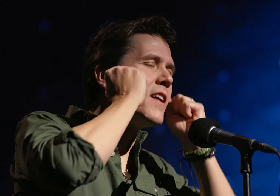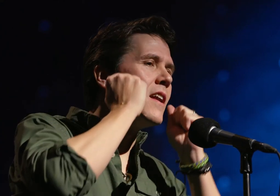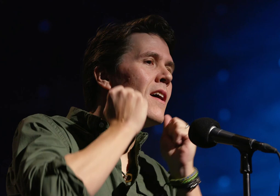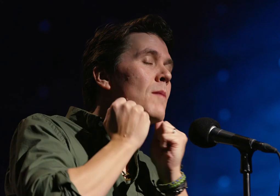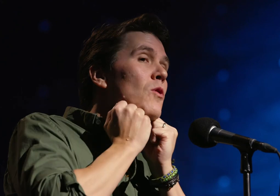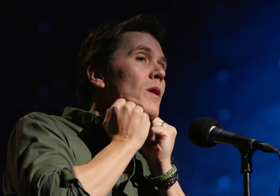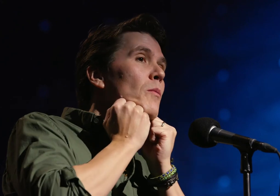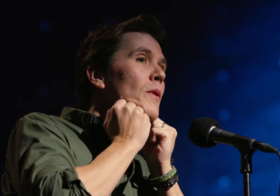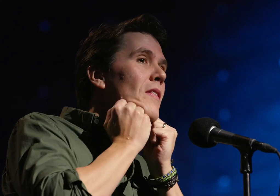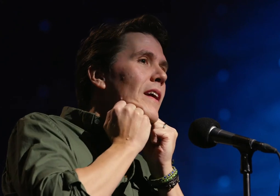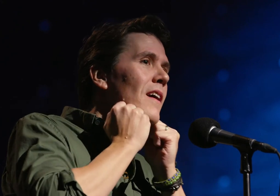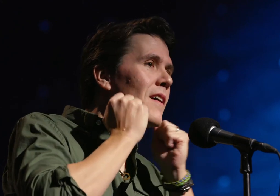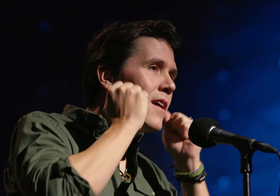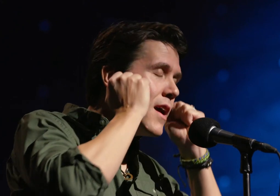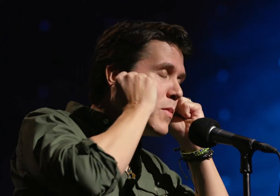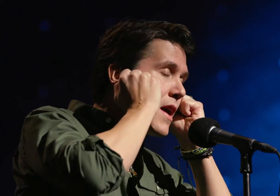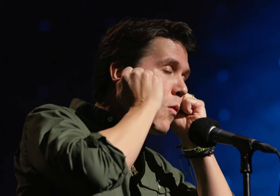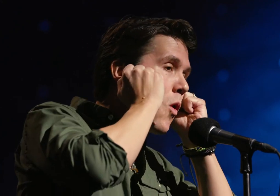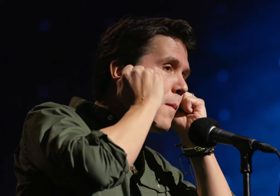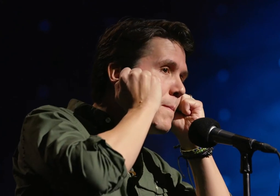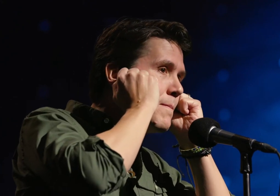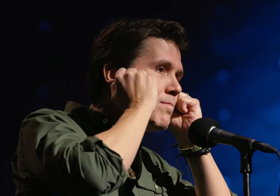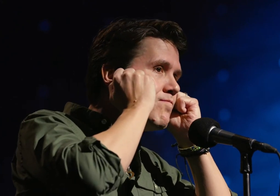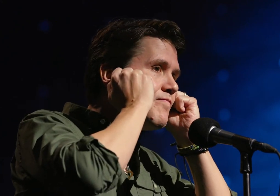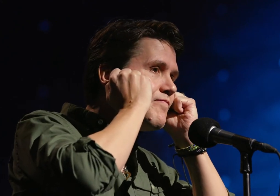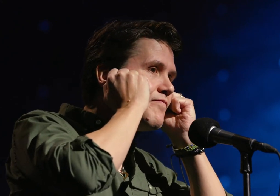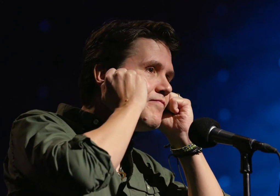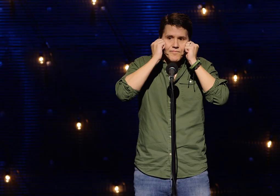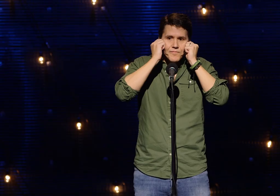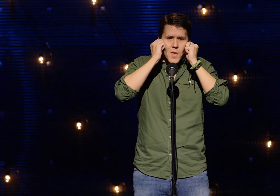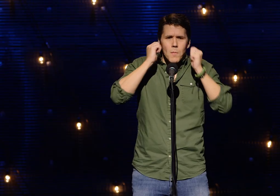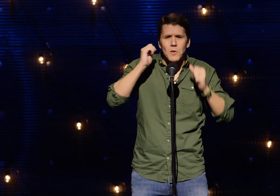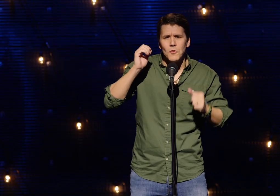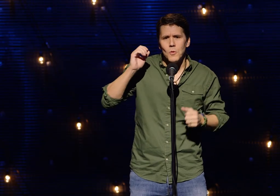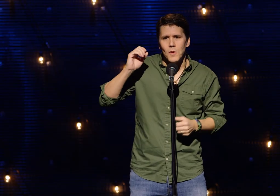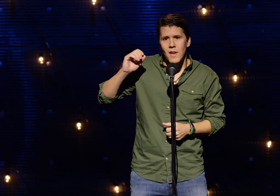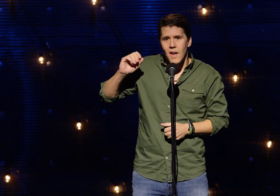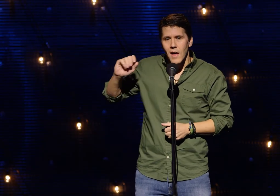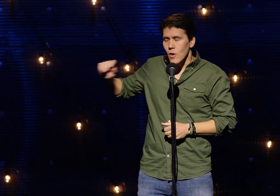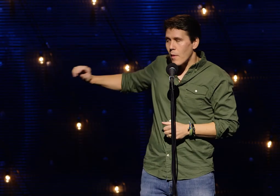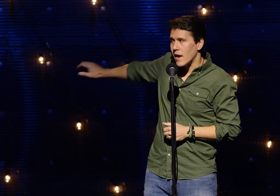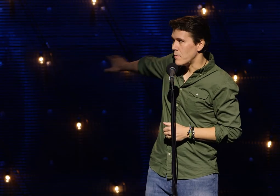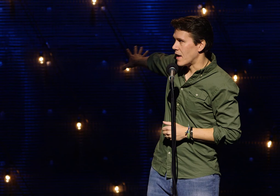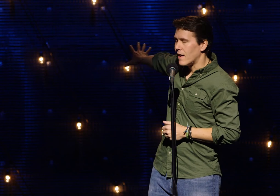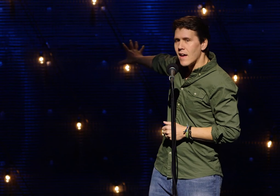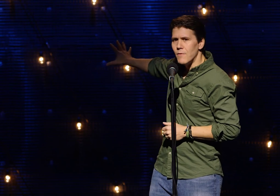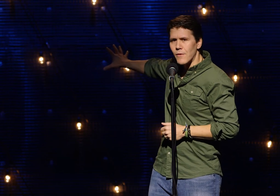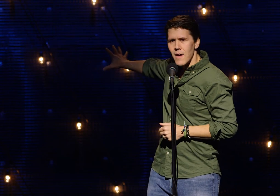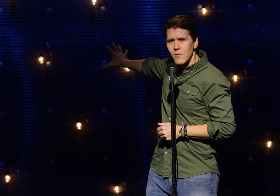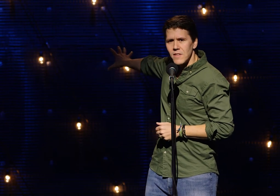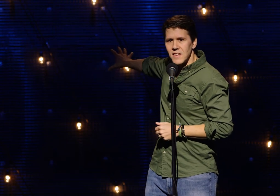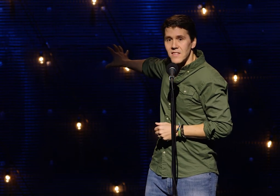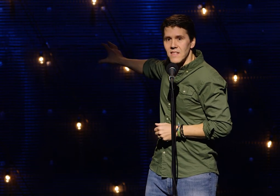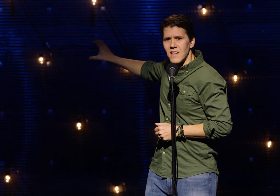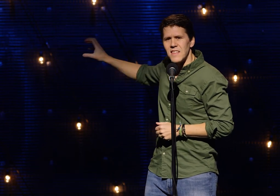and I have to alternate between breathing and being warm. But soon I looked behind me, and forever in the distance I see